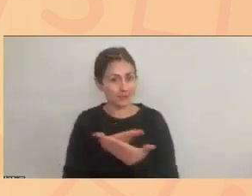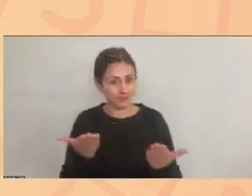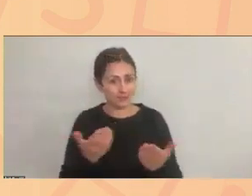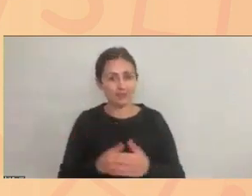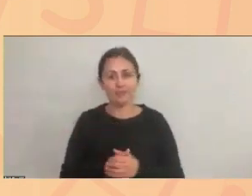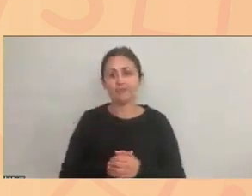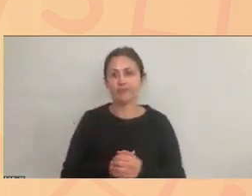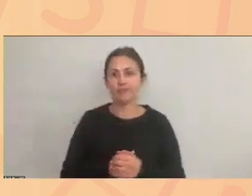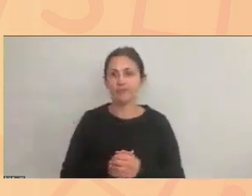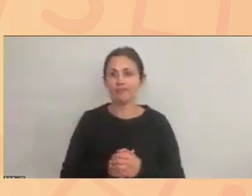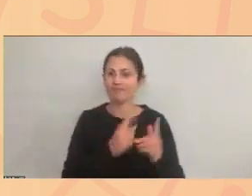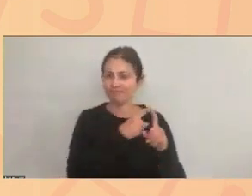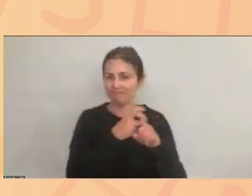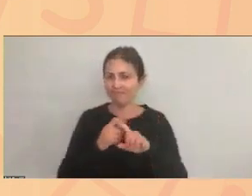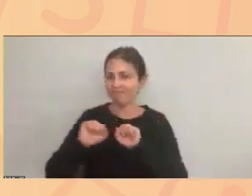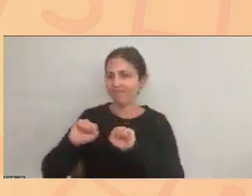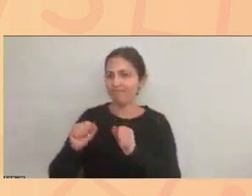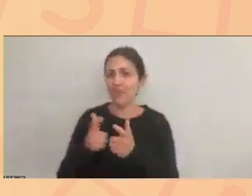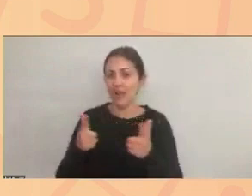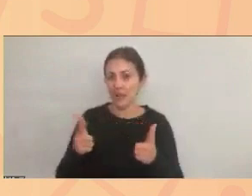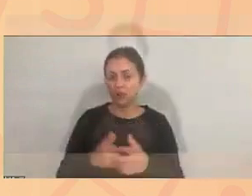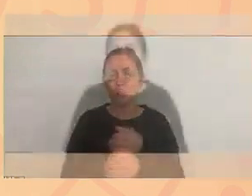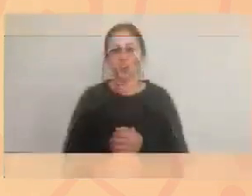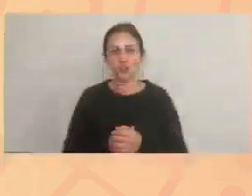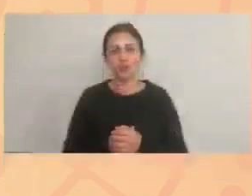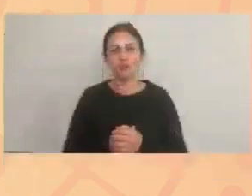(Speaks in language) My name is (UNKNOWN).